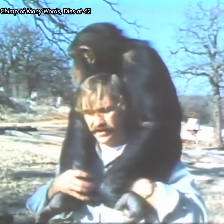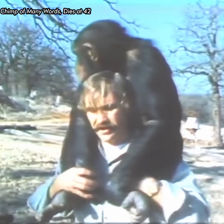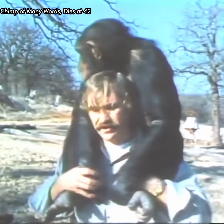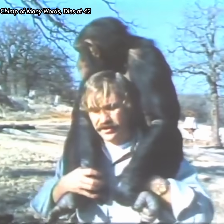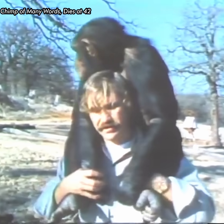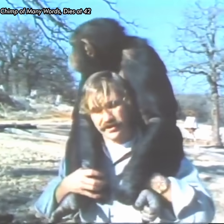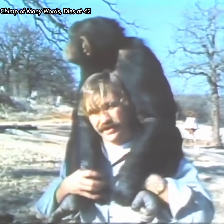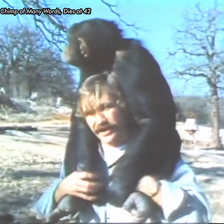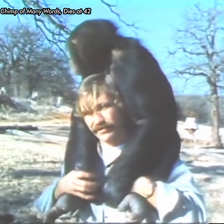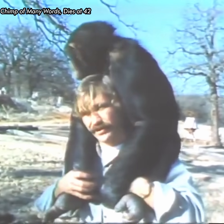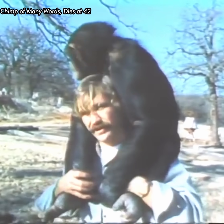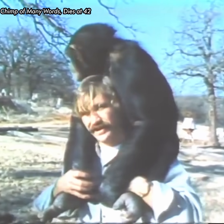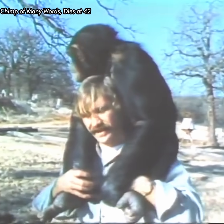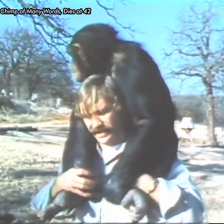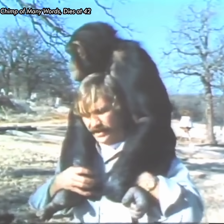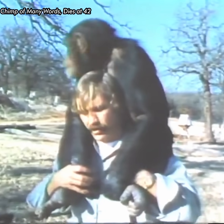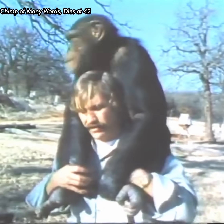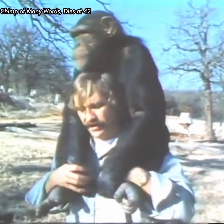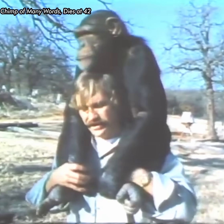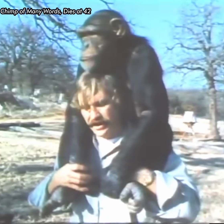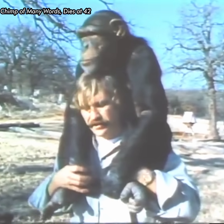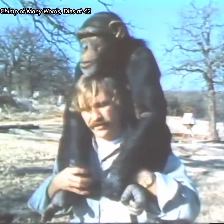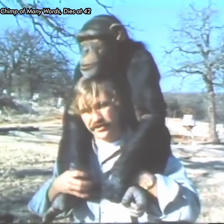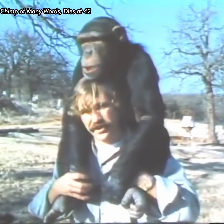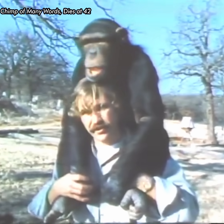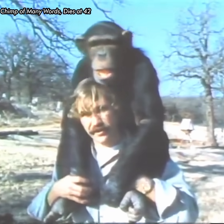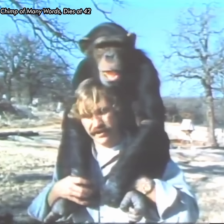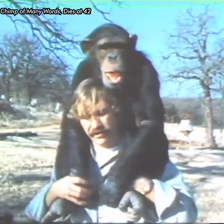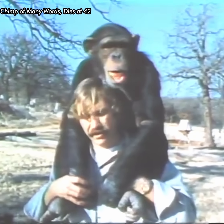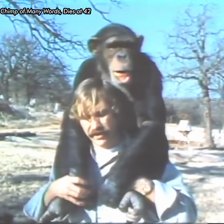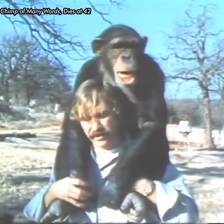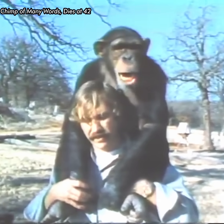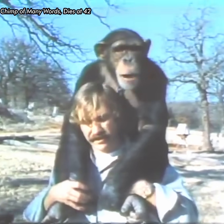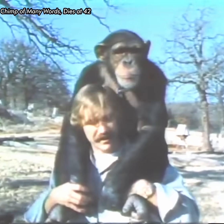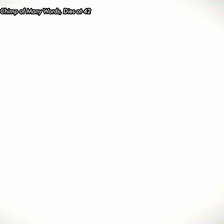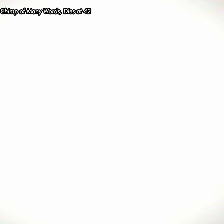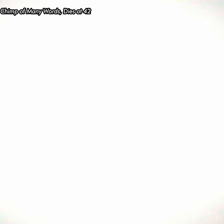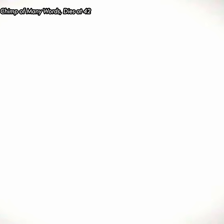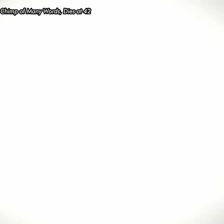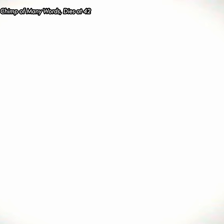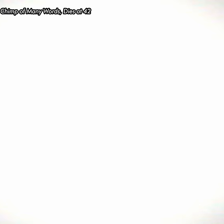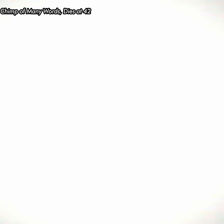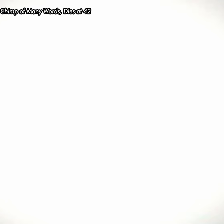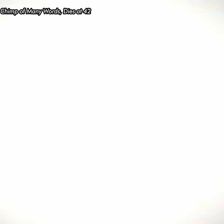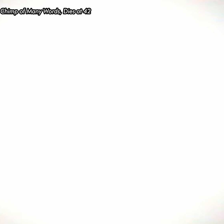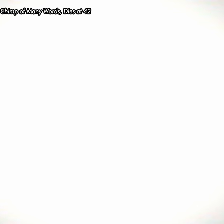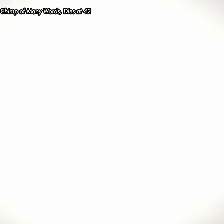The story goes that when Washoe was out with her trainer, she saw a Swan, and signed the word "waterbird". Washoe was taking two disparate things --